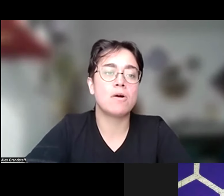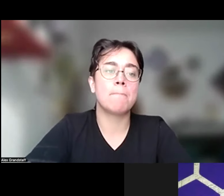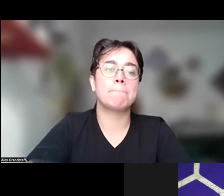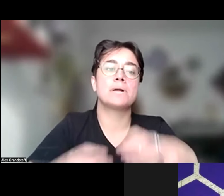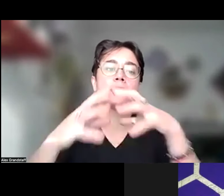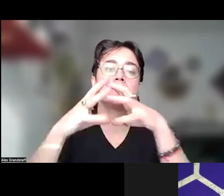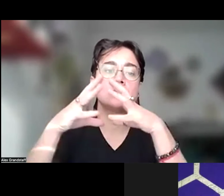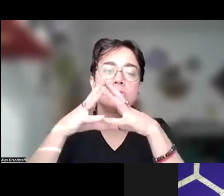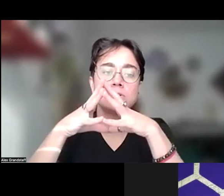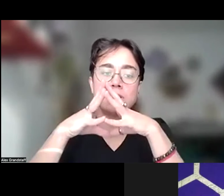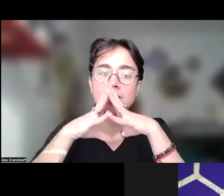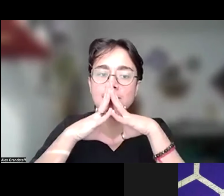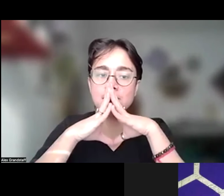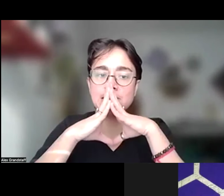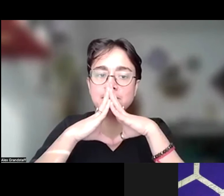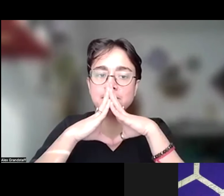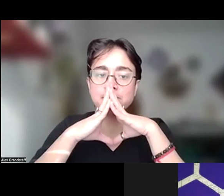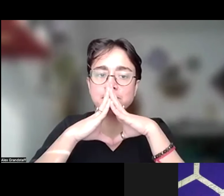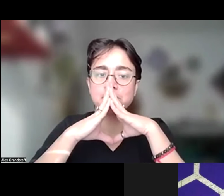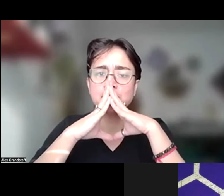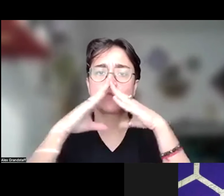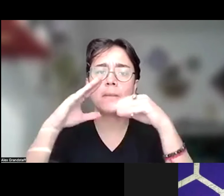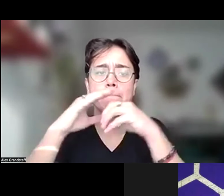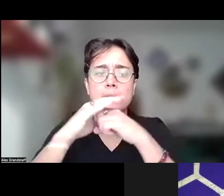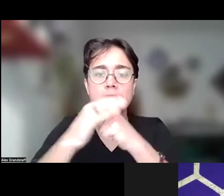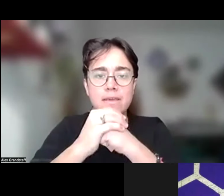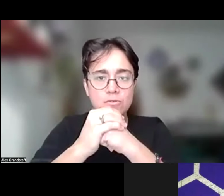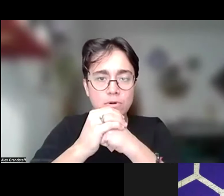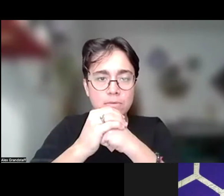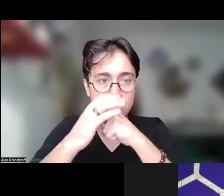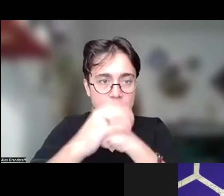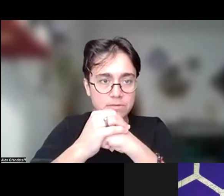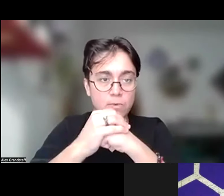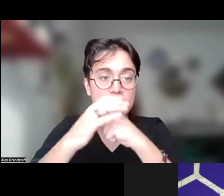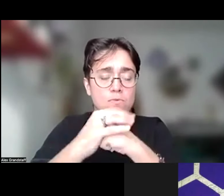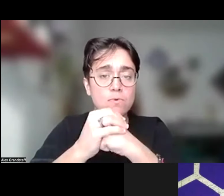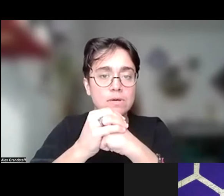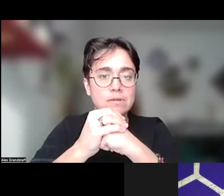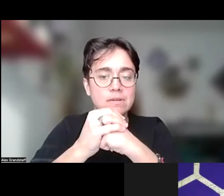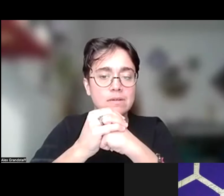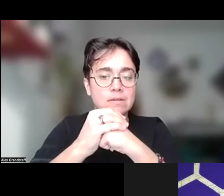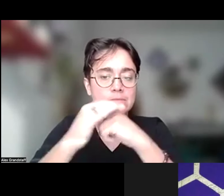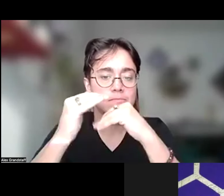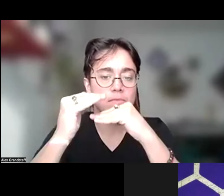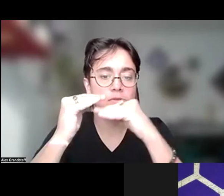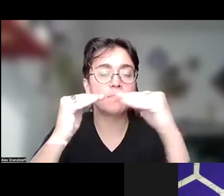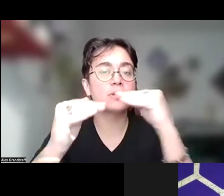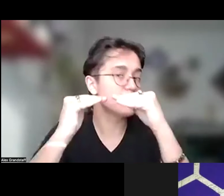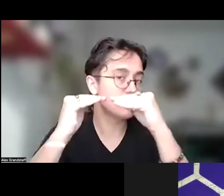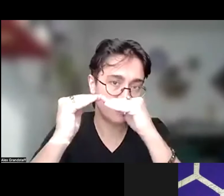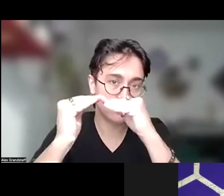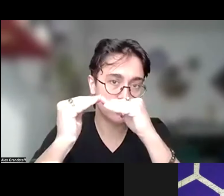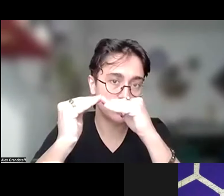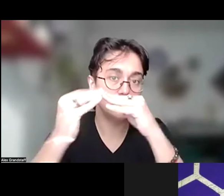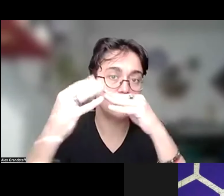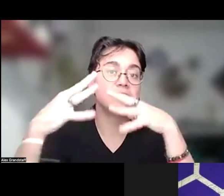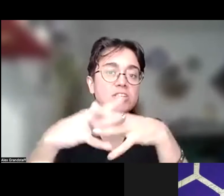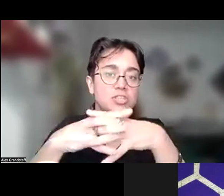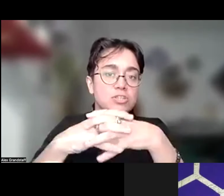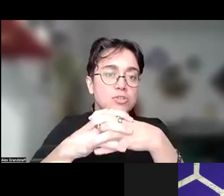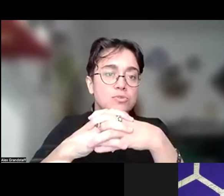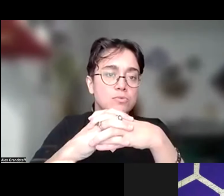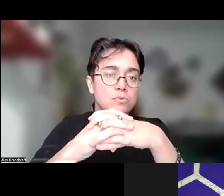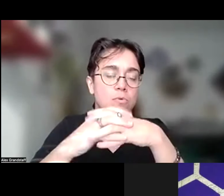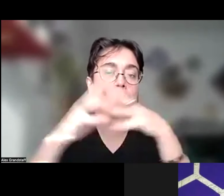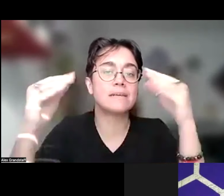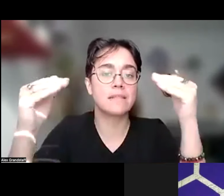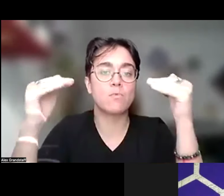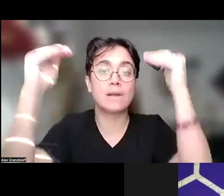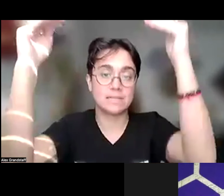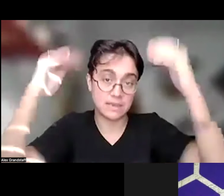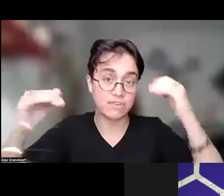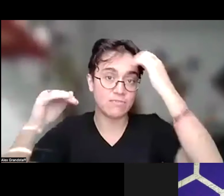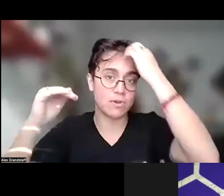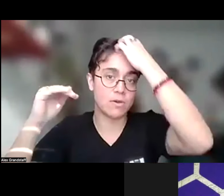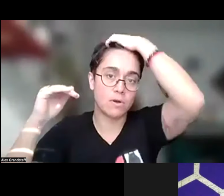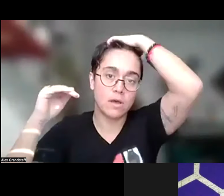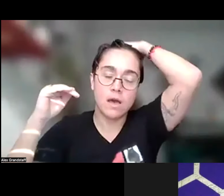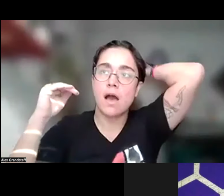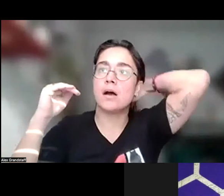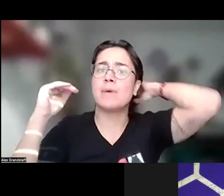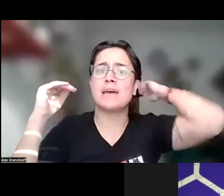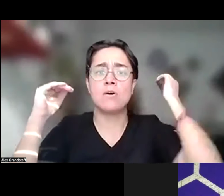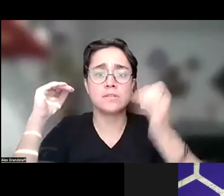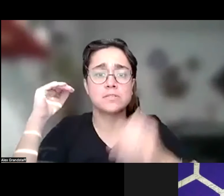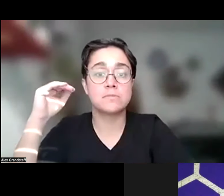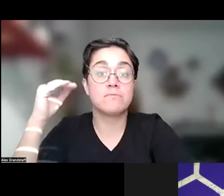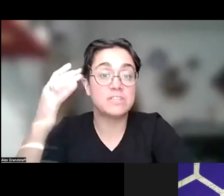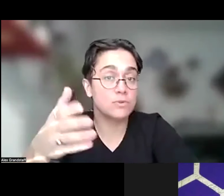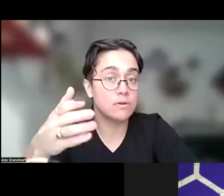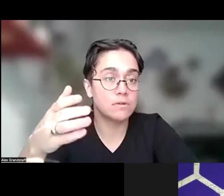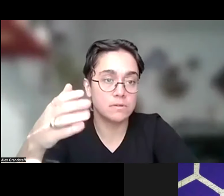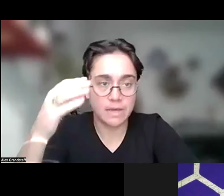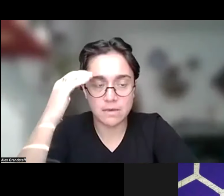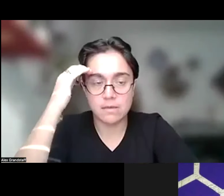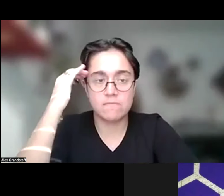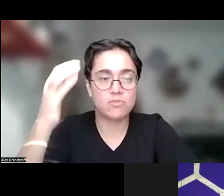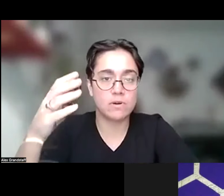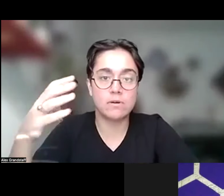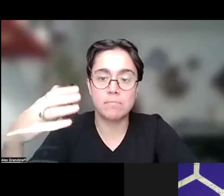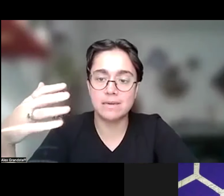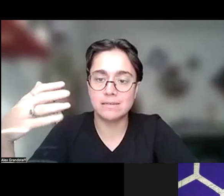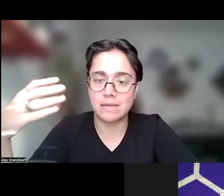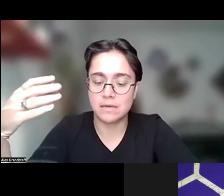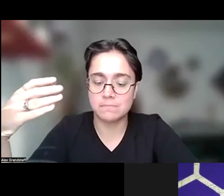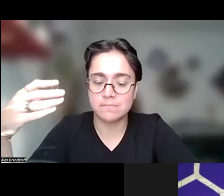Your personal comfort threshold in addition to what is safety for you?